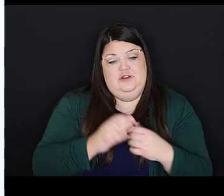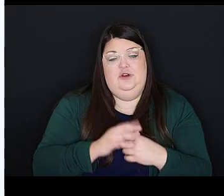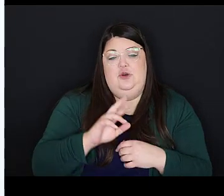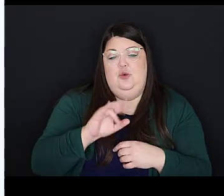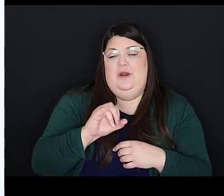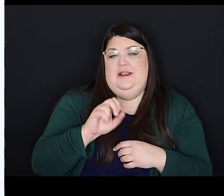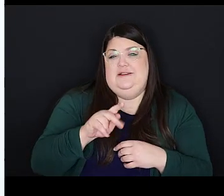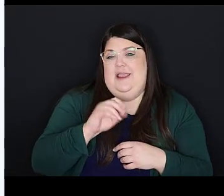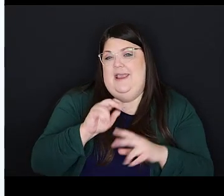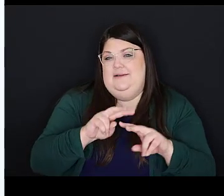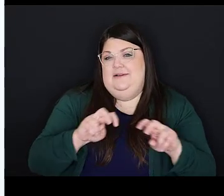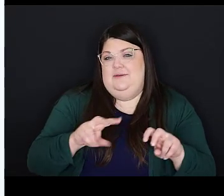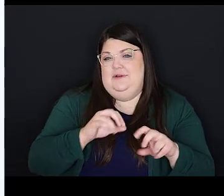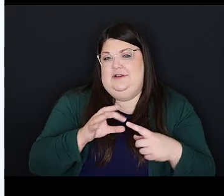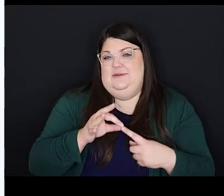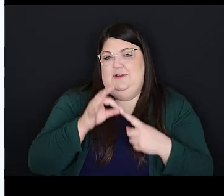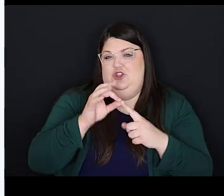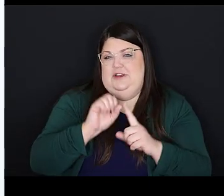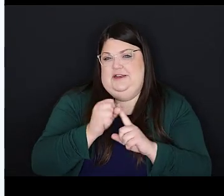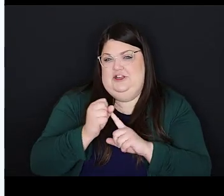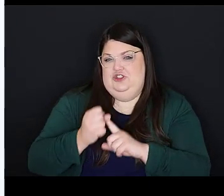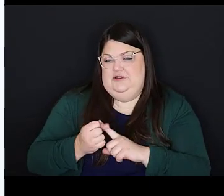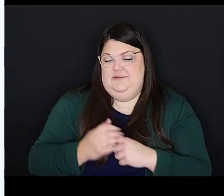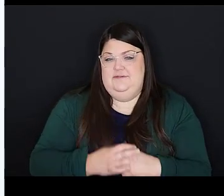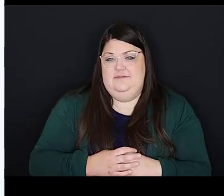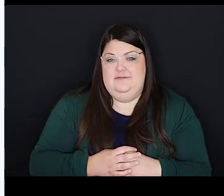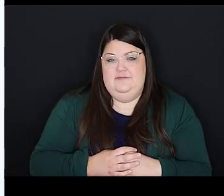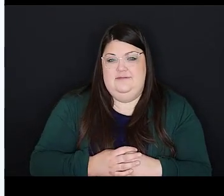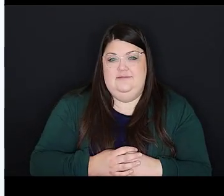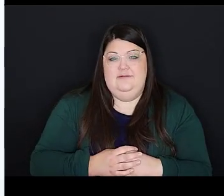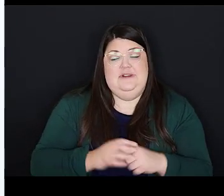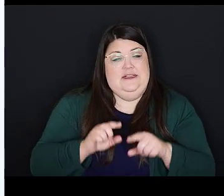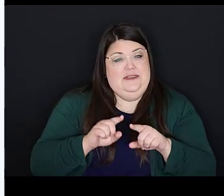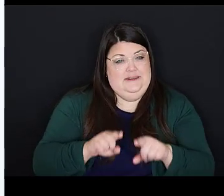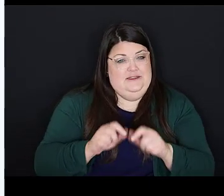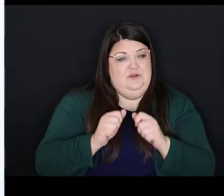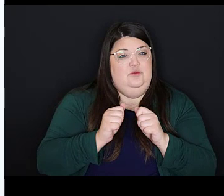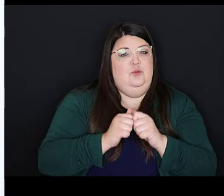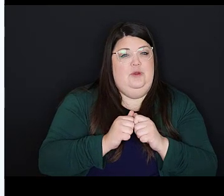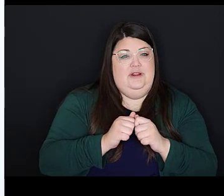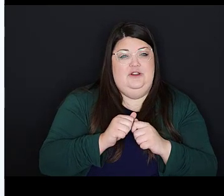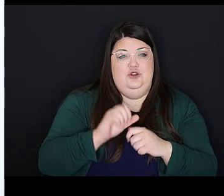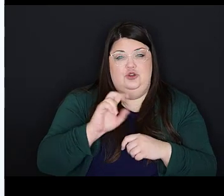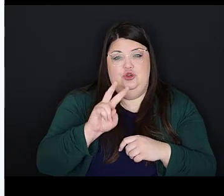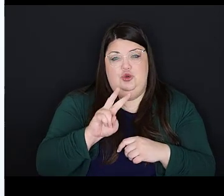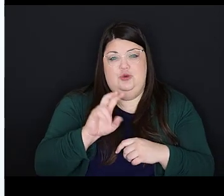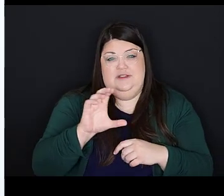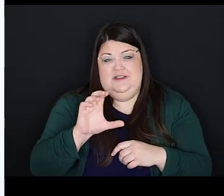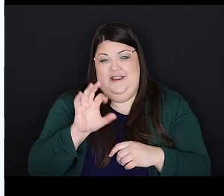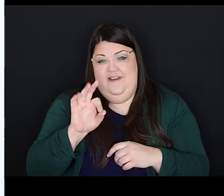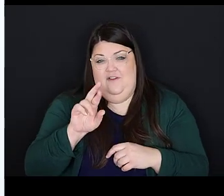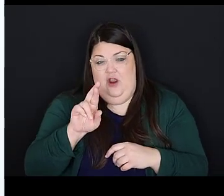Assessment and Special Conditions. Consistent with 2 C.F.R. 200.205,